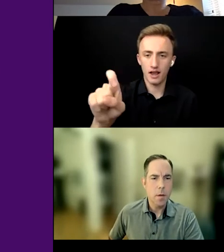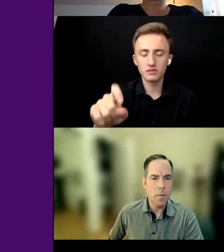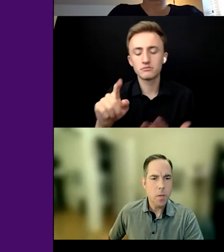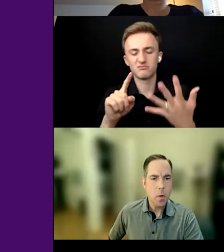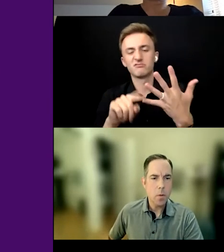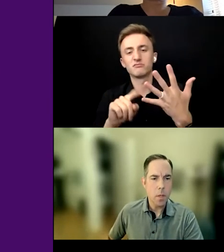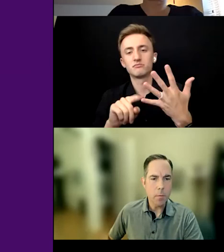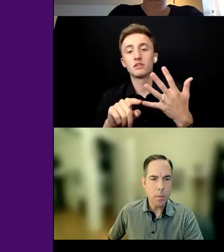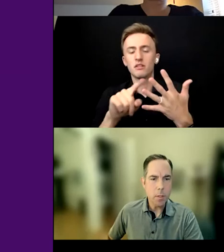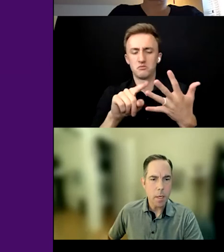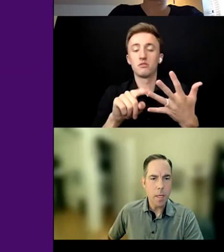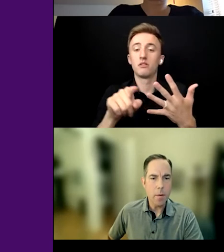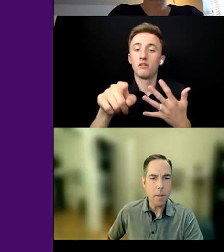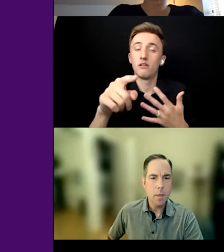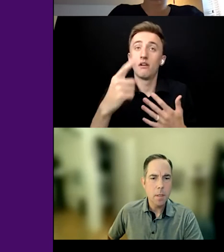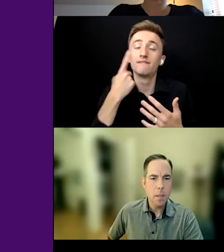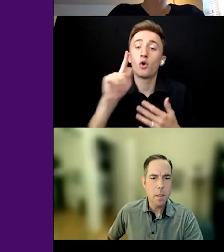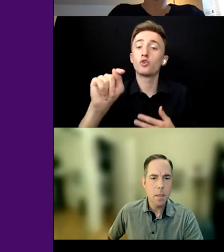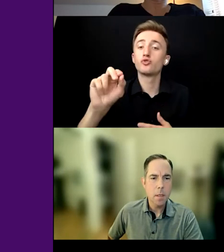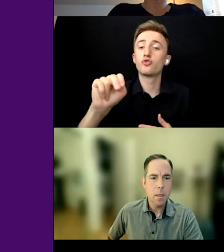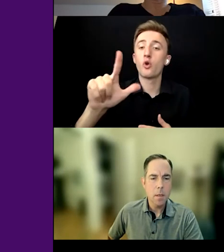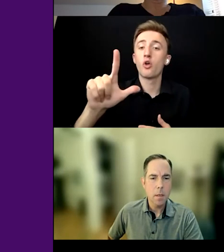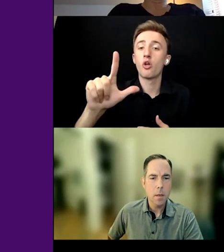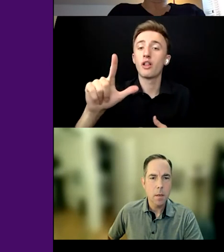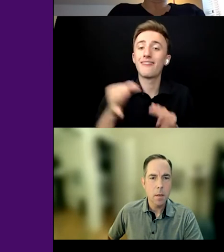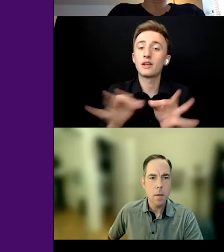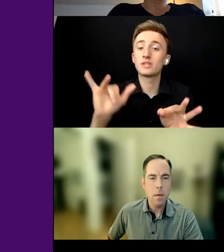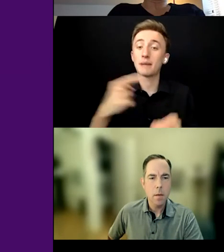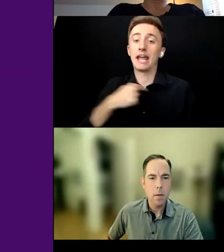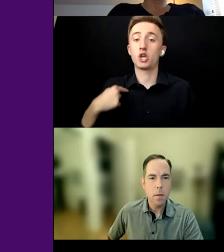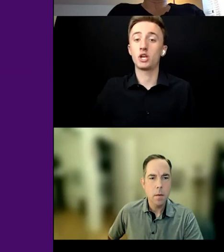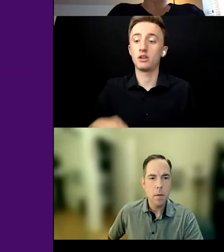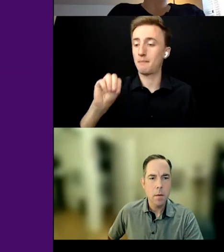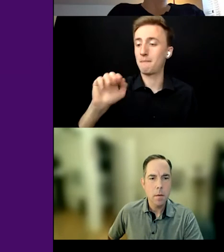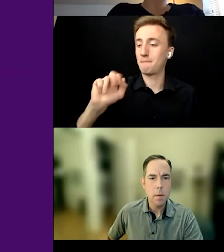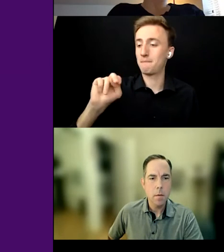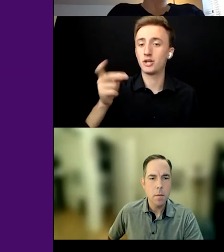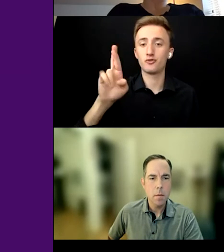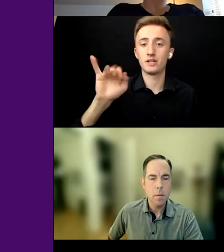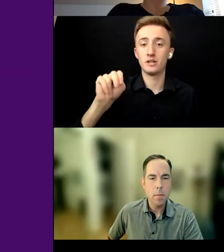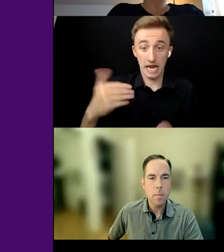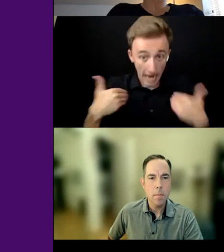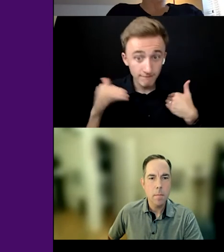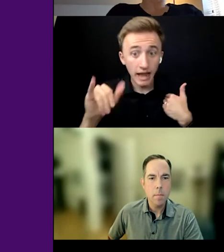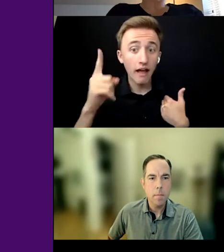for your tonal languages like Mandarin? >> Leonie: Yes, there are, and there are